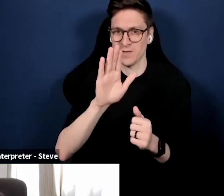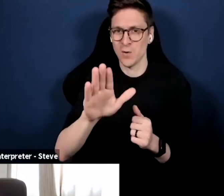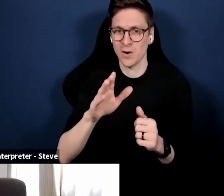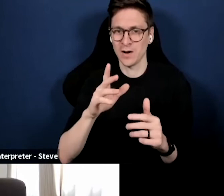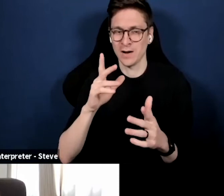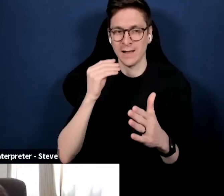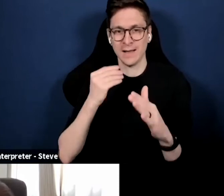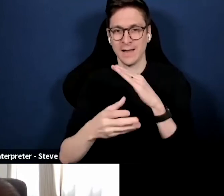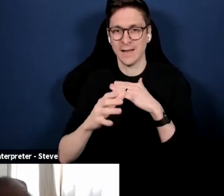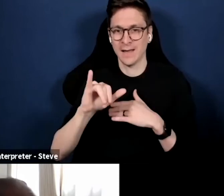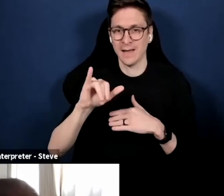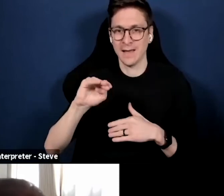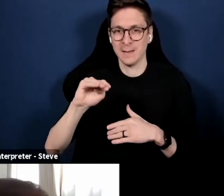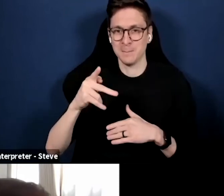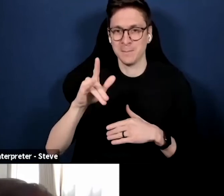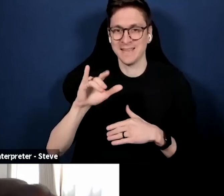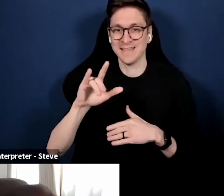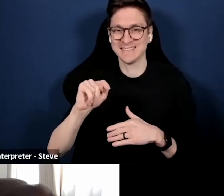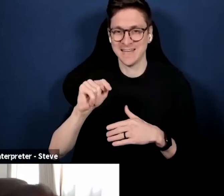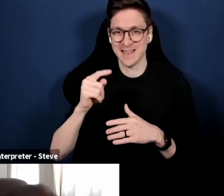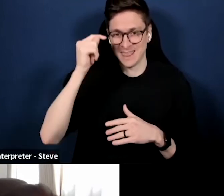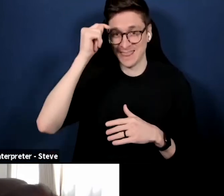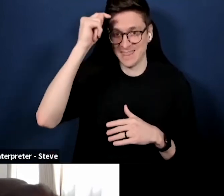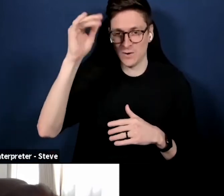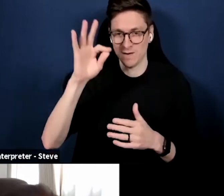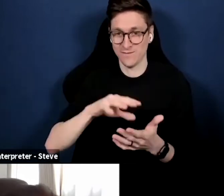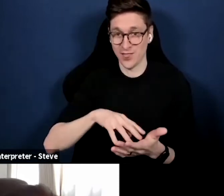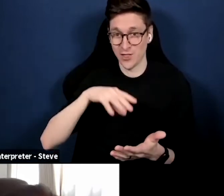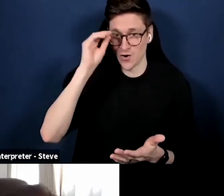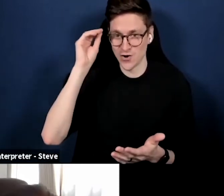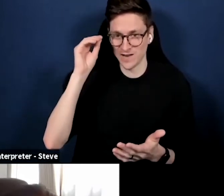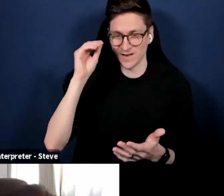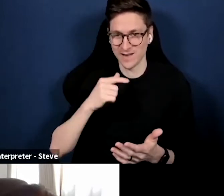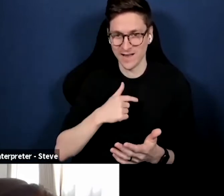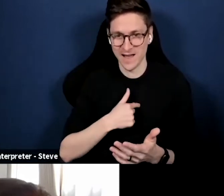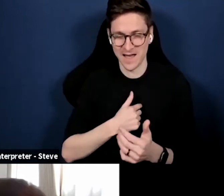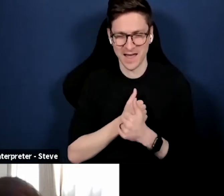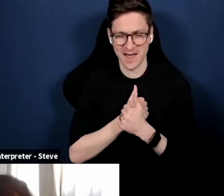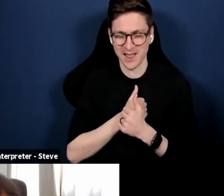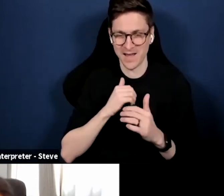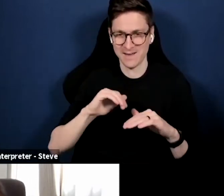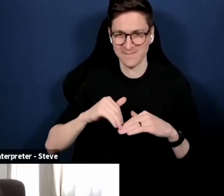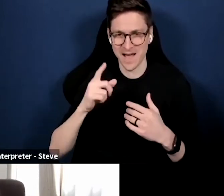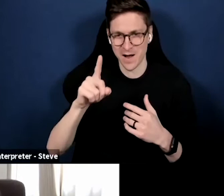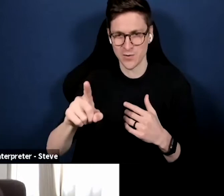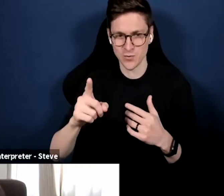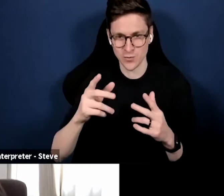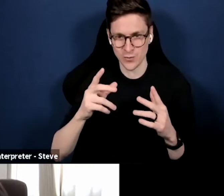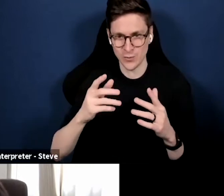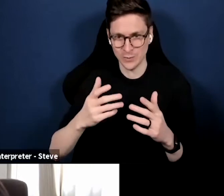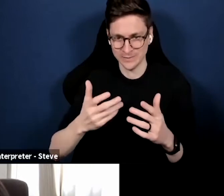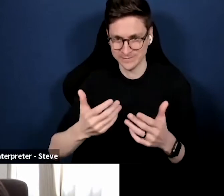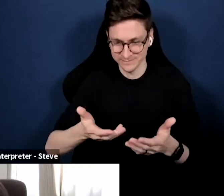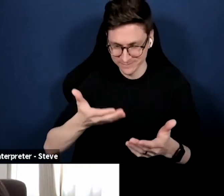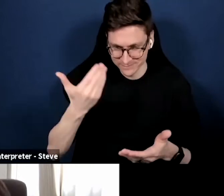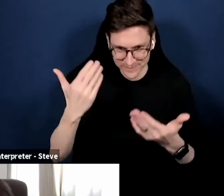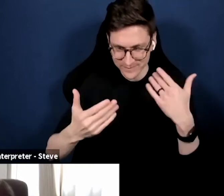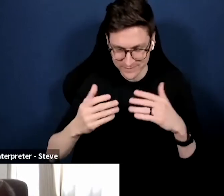i really love the way in which you decompose the aspects deconstructed the aspects of learning and